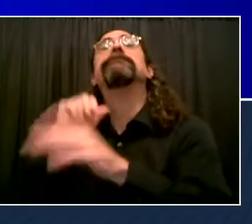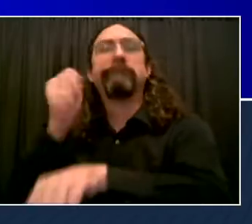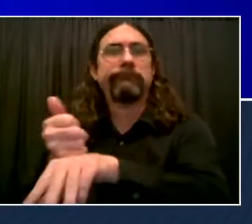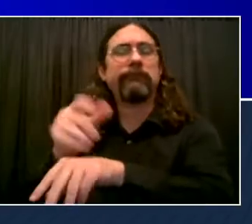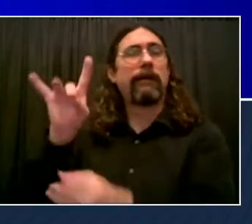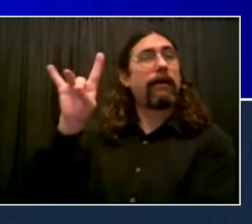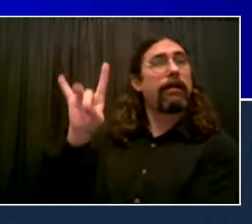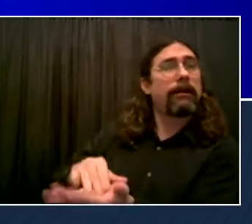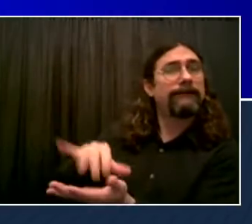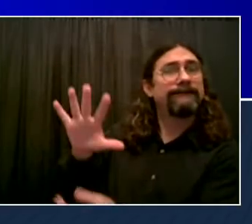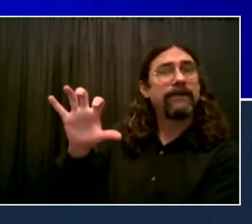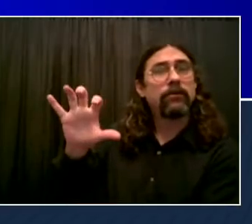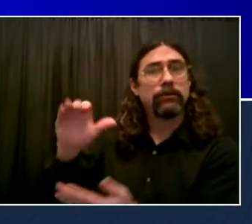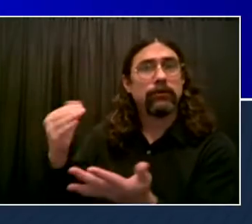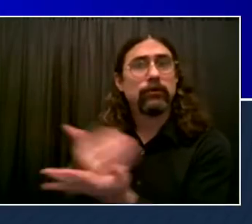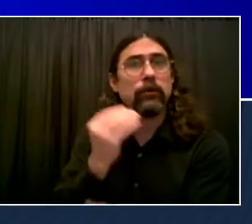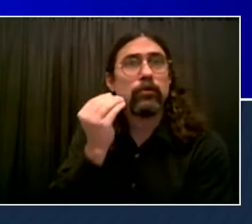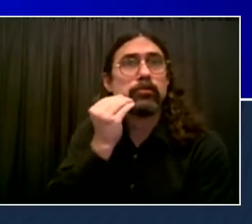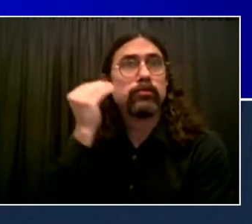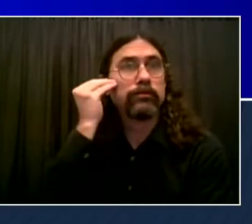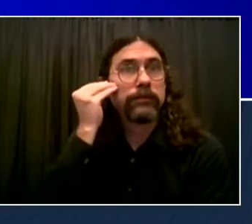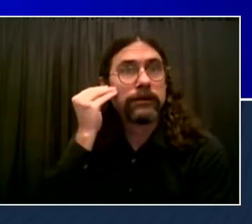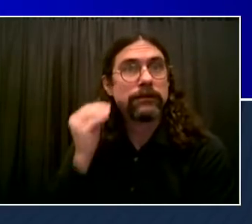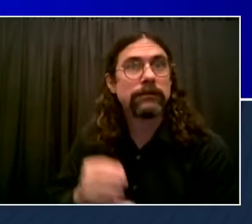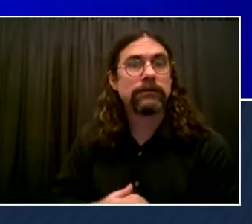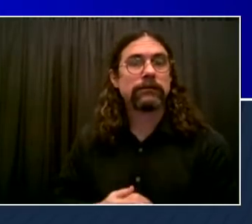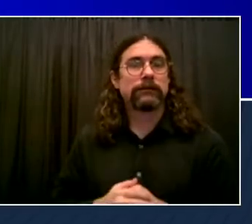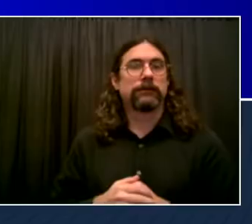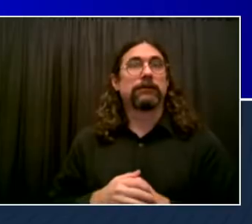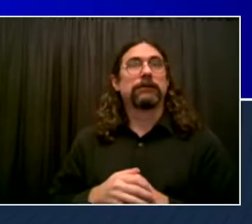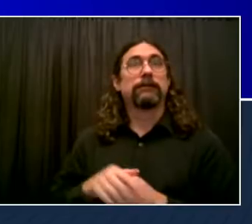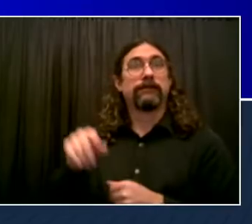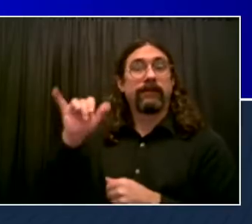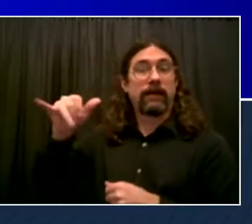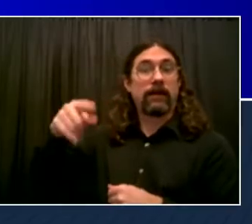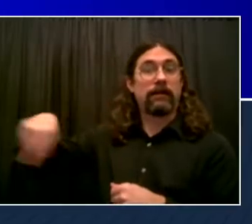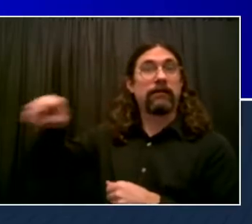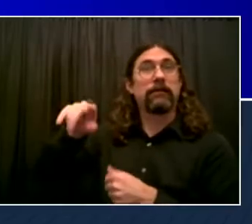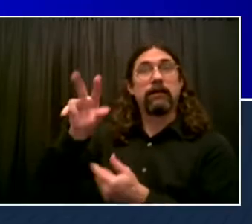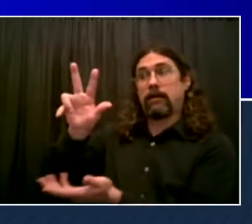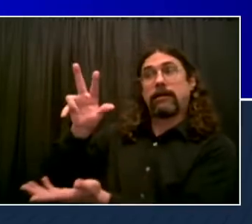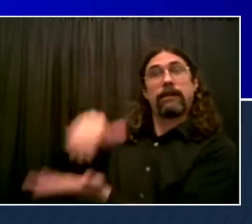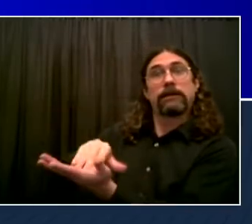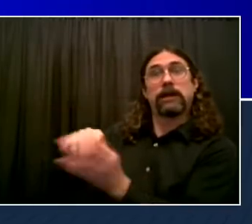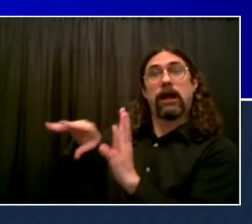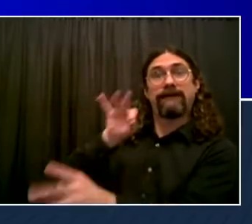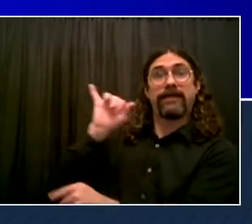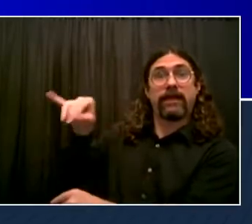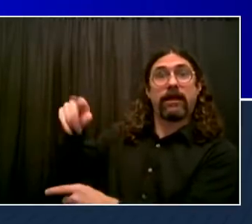FOR NEW YORKERS. 3,000 WILL BE PERMANENTLY